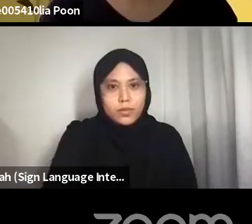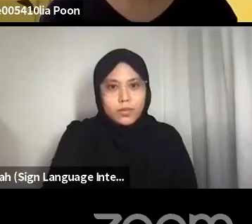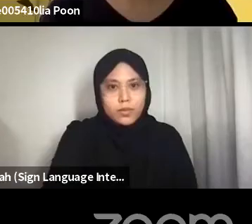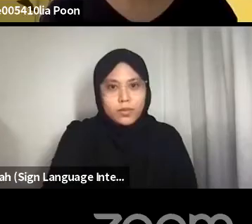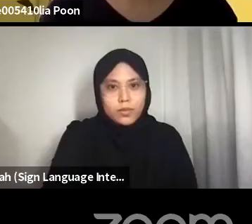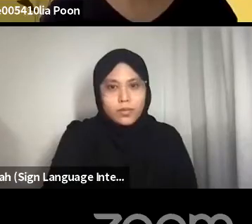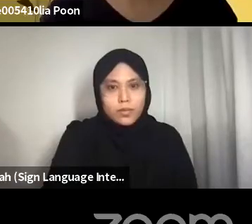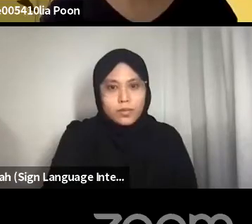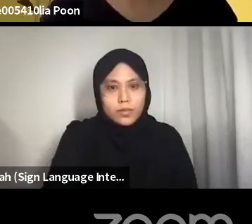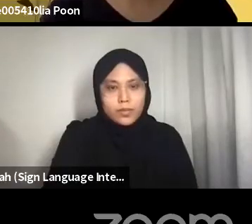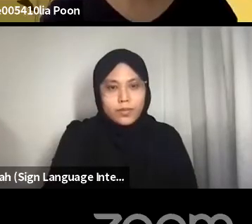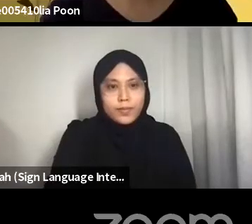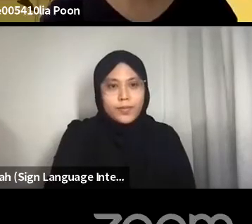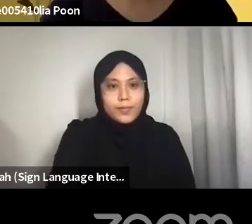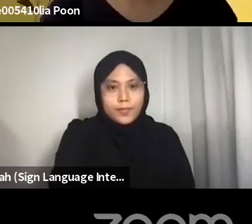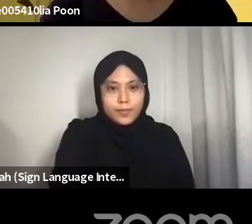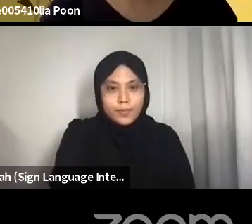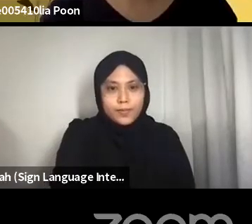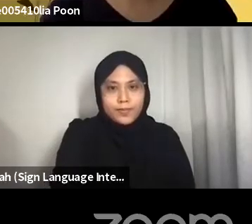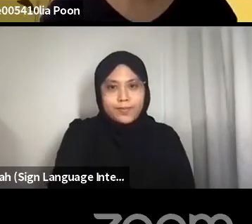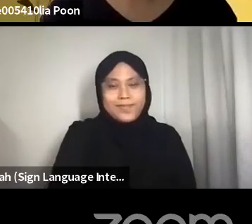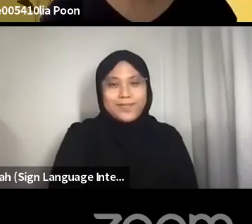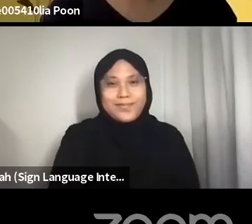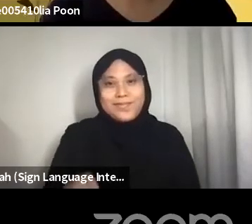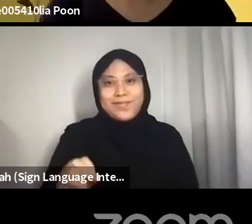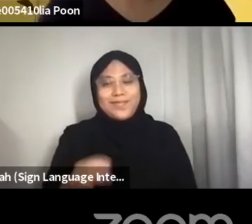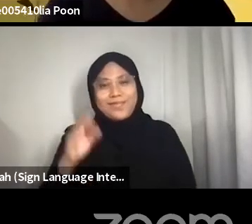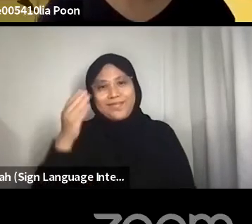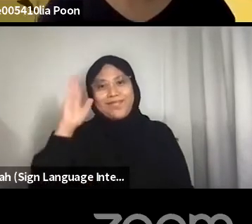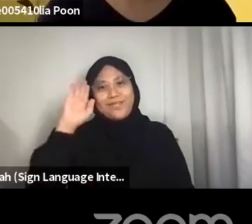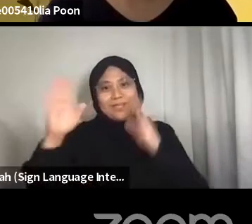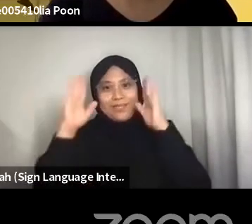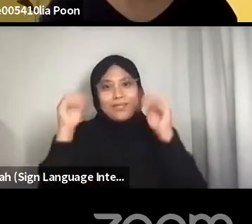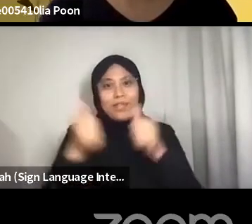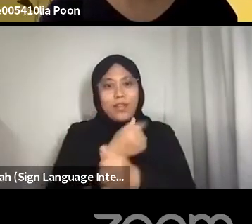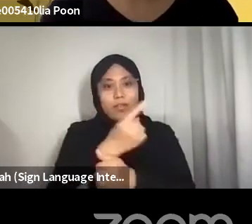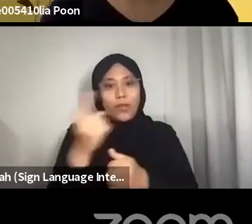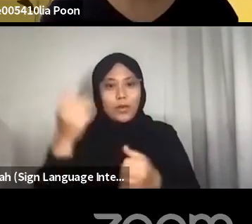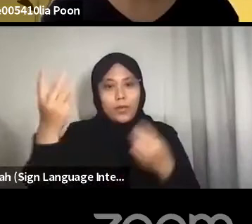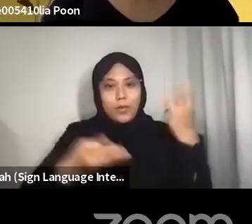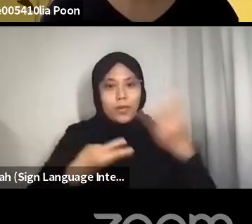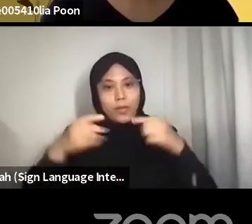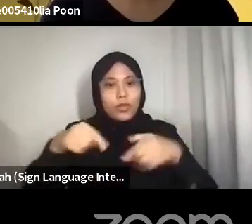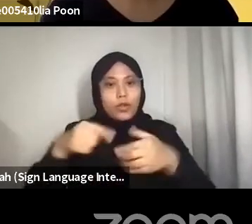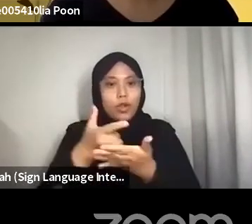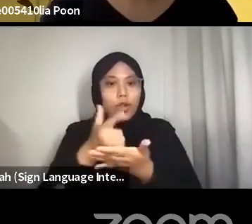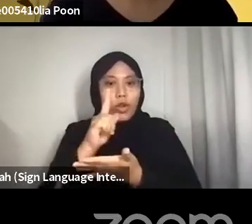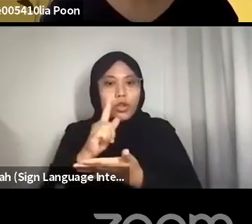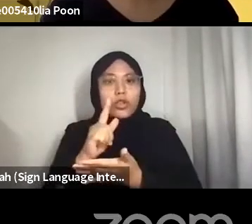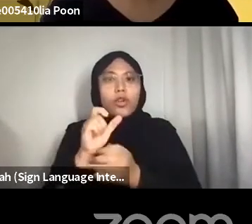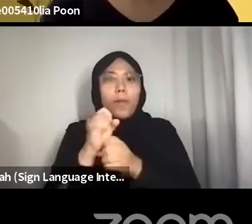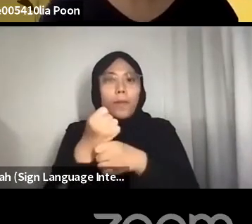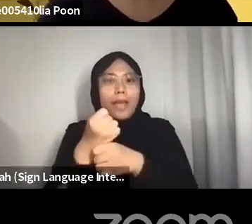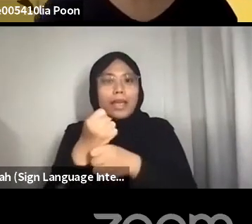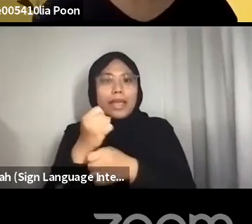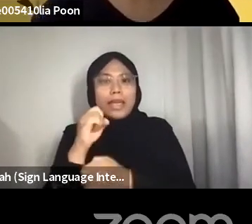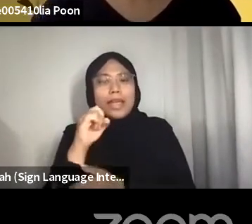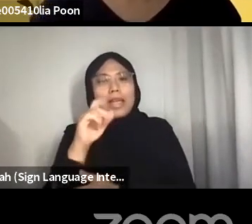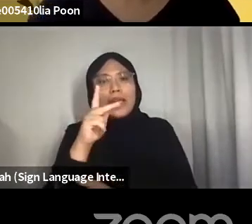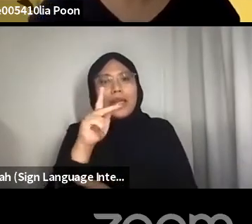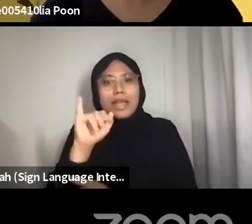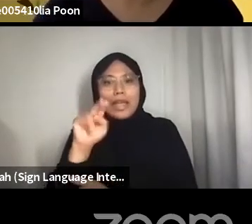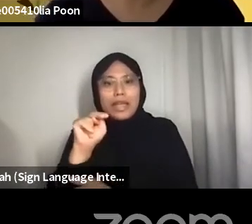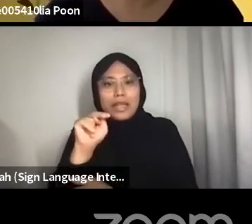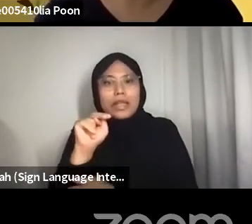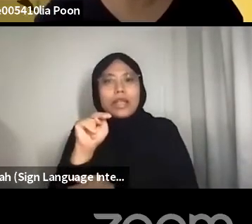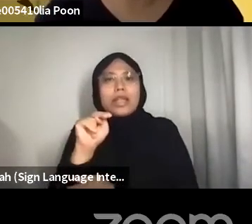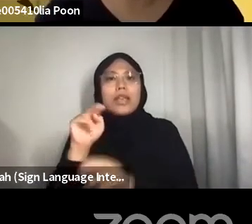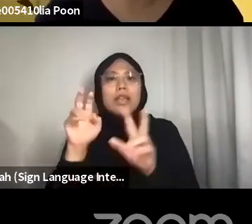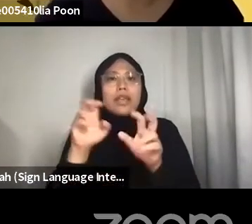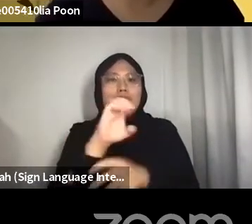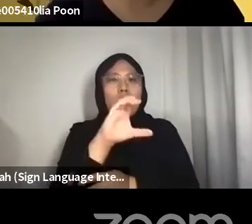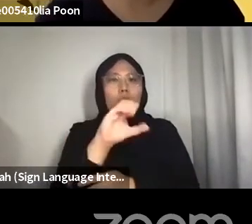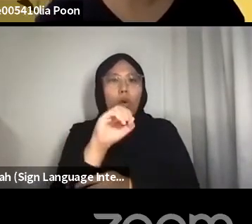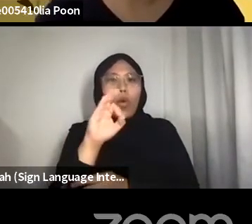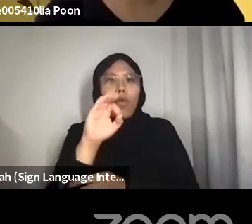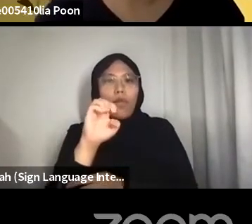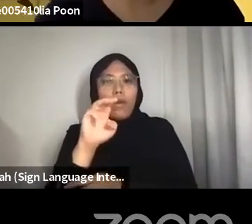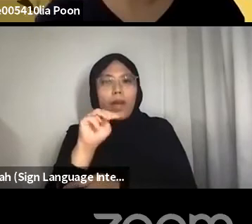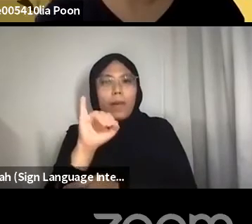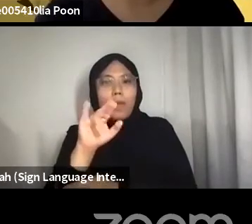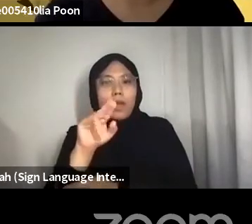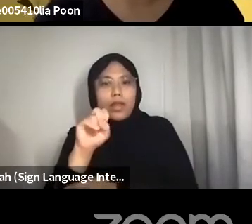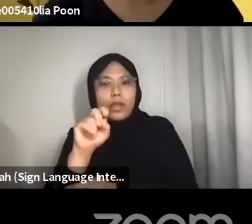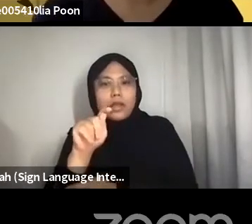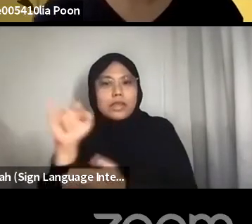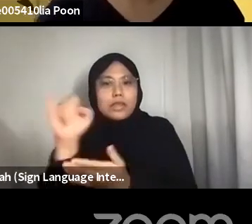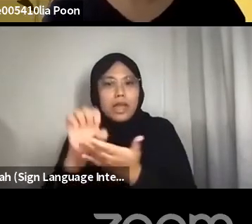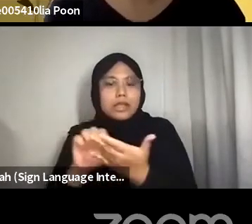Hi everyone! Welcome to the launch of Making Kin: Ecofeminist Essays from Singapore. Thank you for joining us on this Saturday morning.